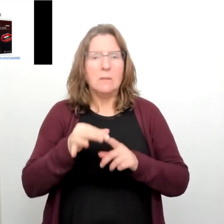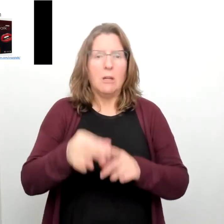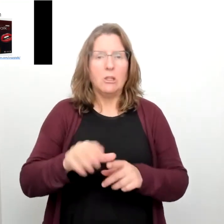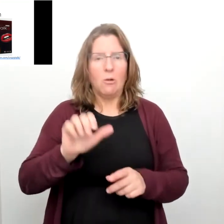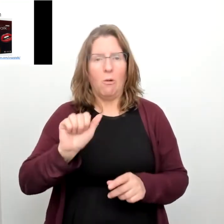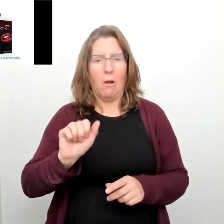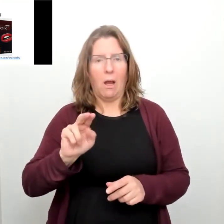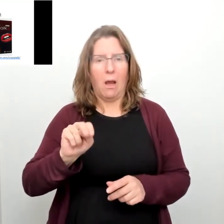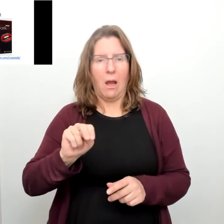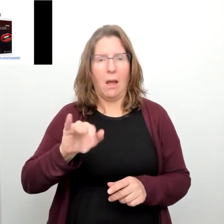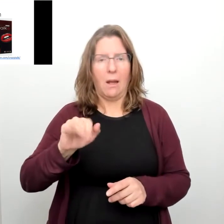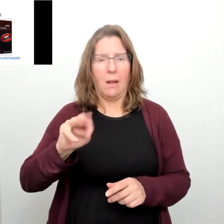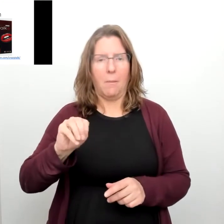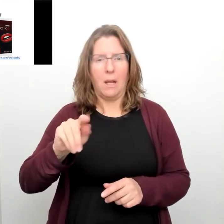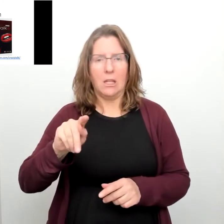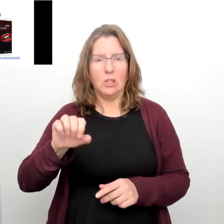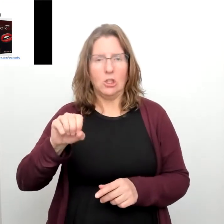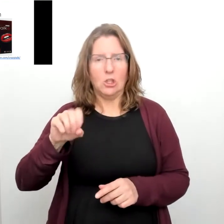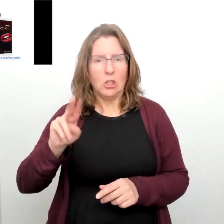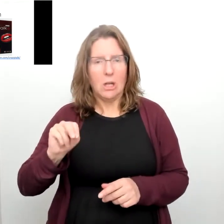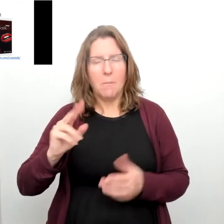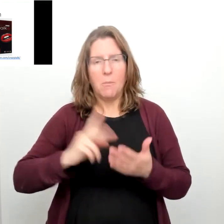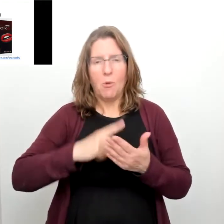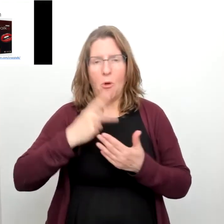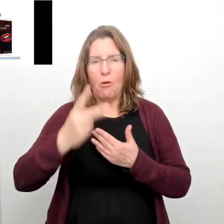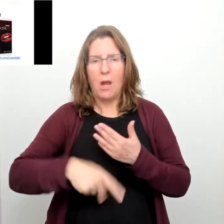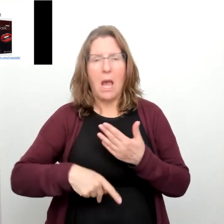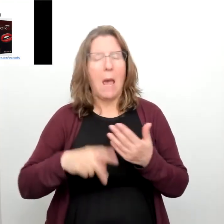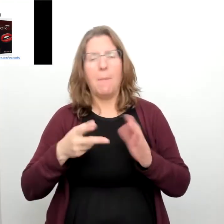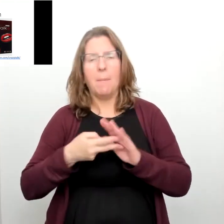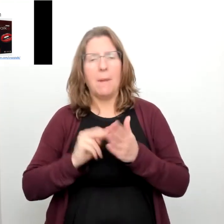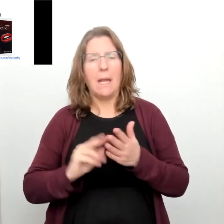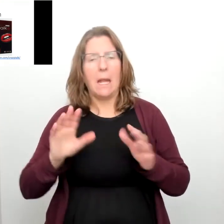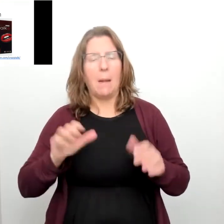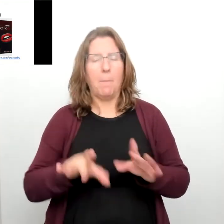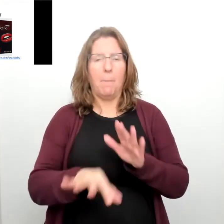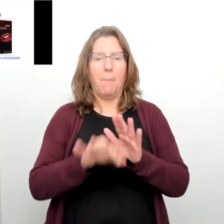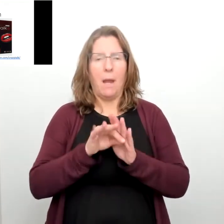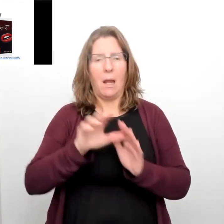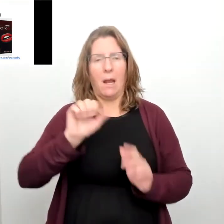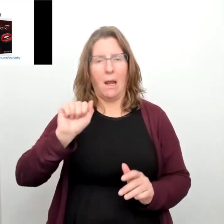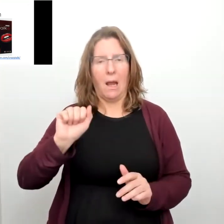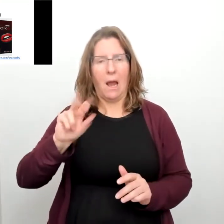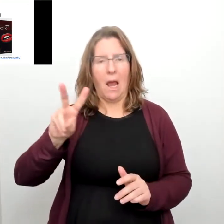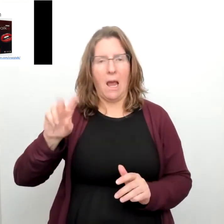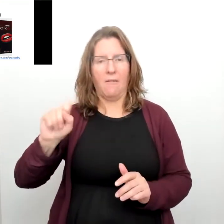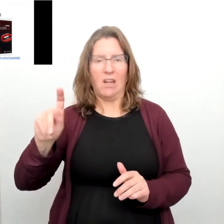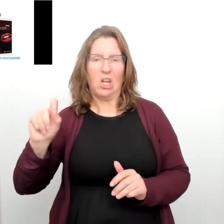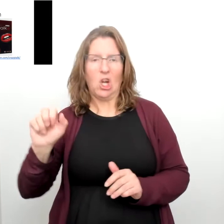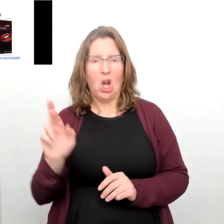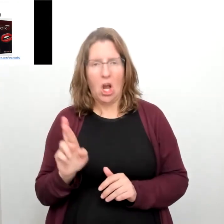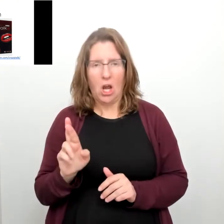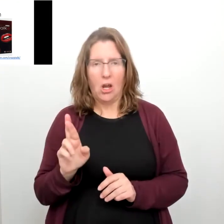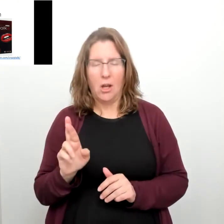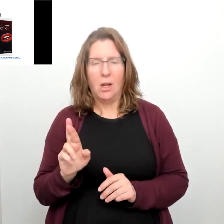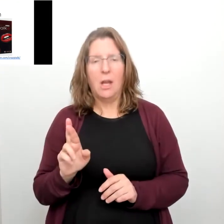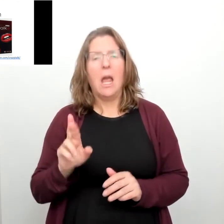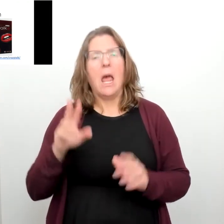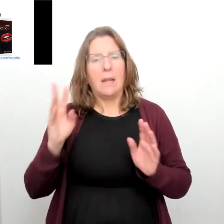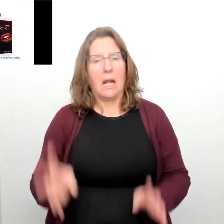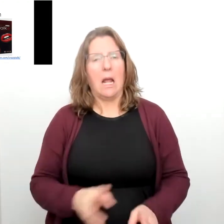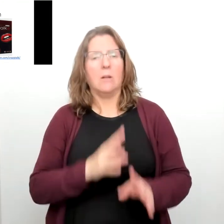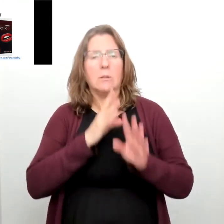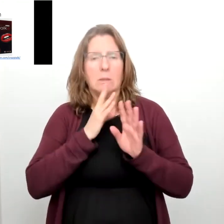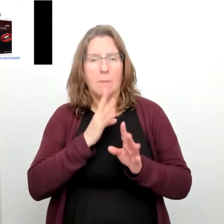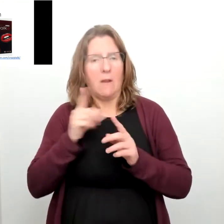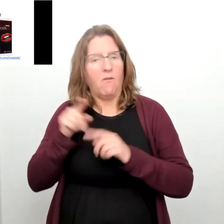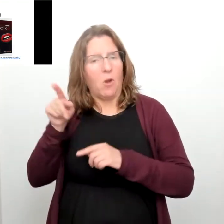consider using an animation program. Then they can pick their own avatar who will quote "speak" for the student.